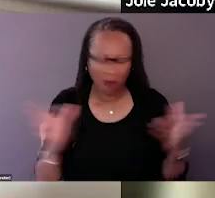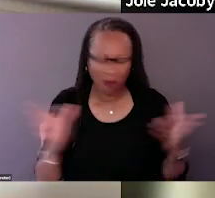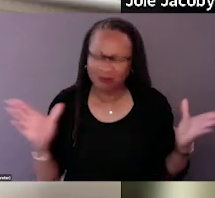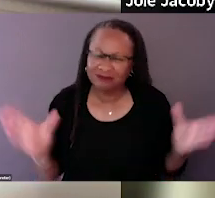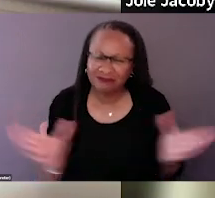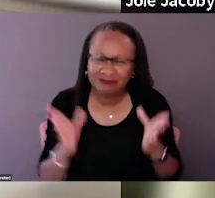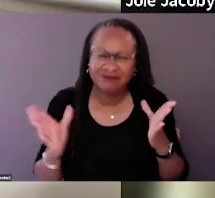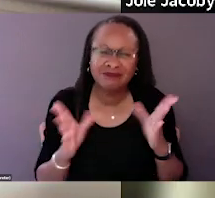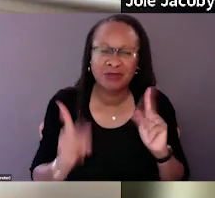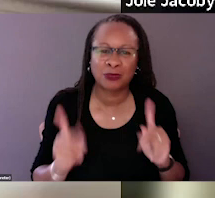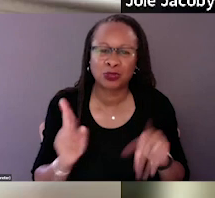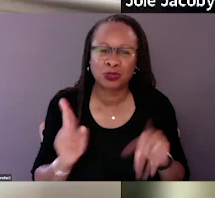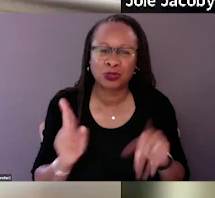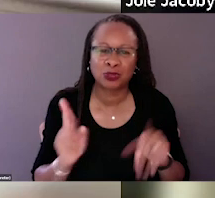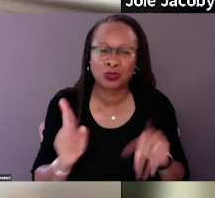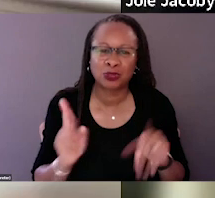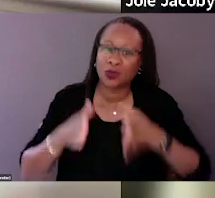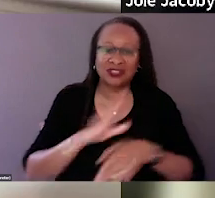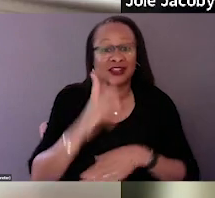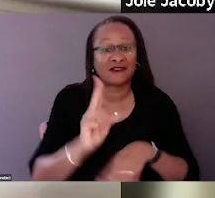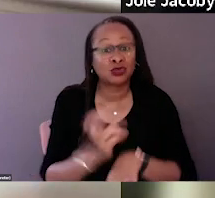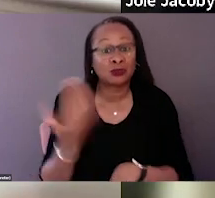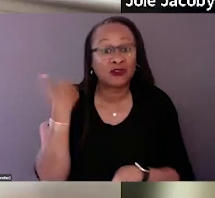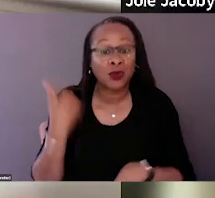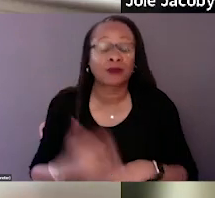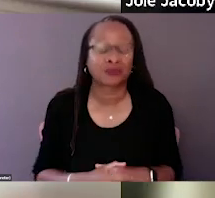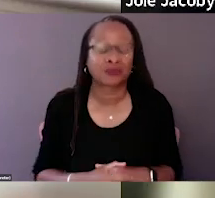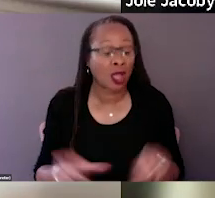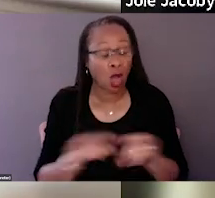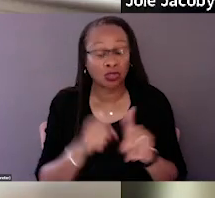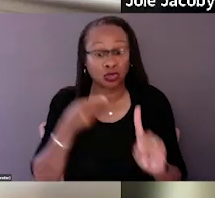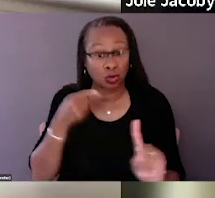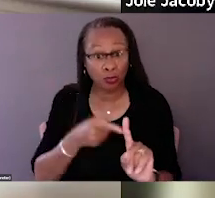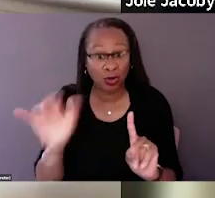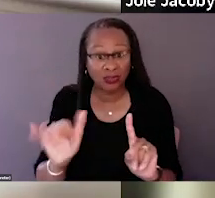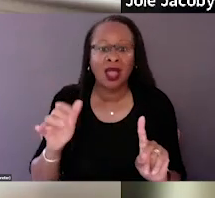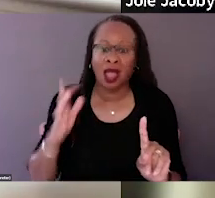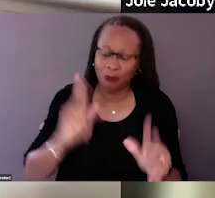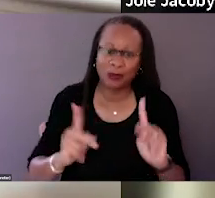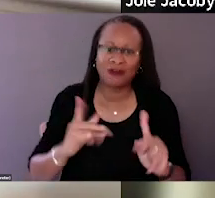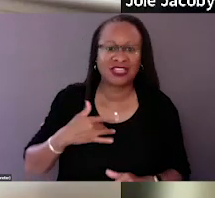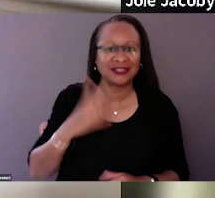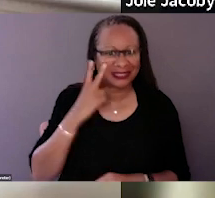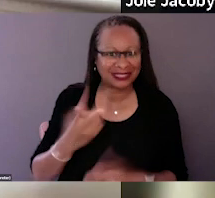in ways that they've never used it before. But also, to your point, I hope they feel seen too. It's really important that we hold up a mirror